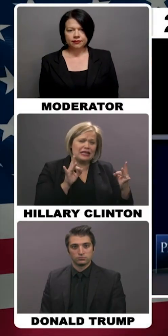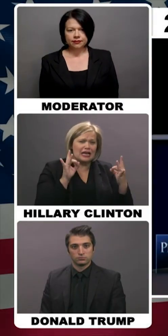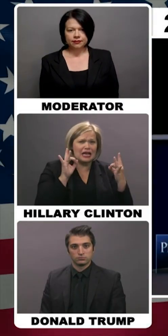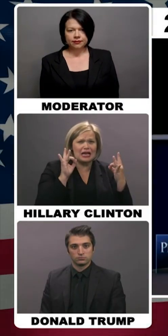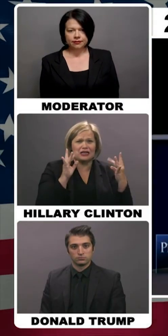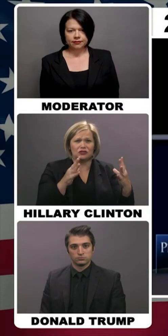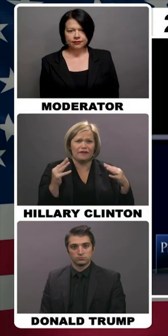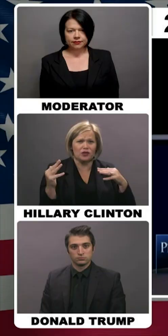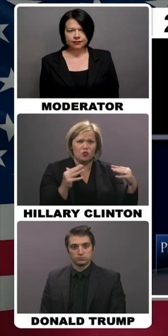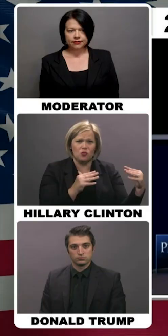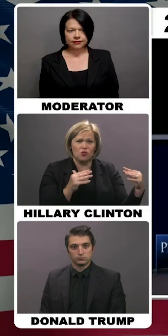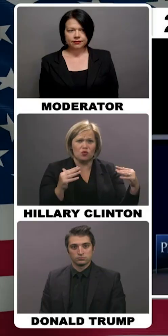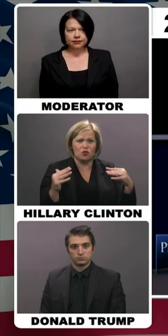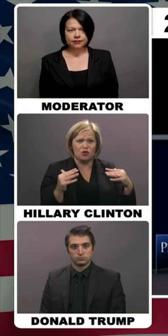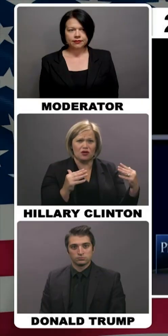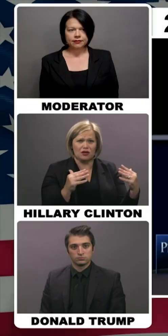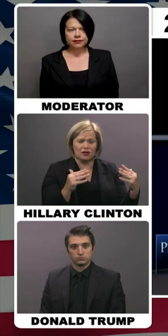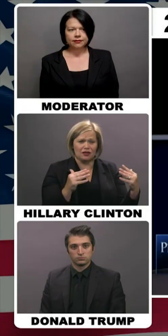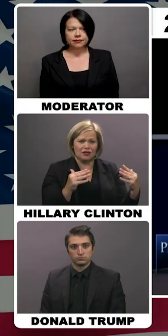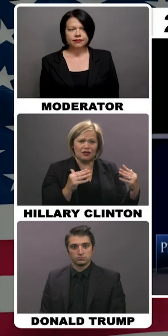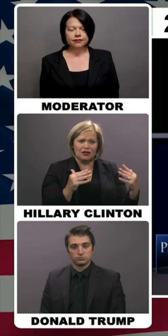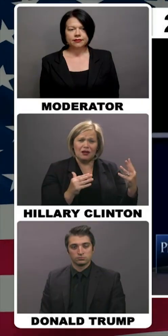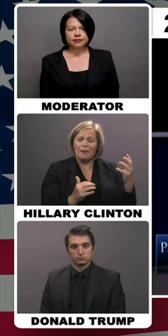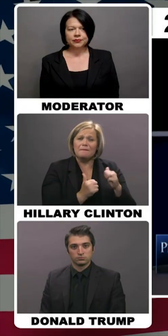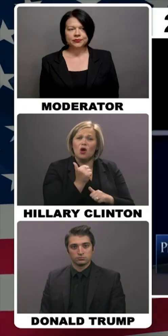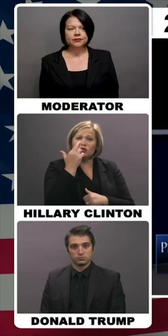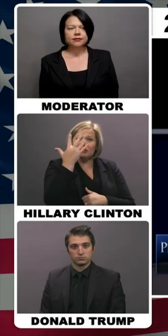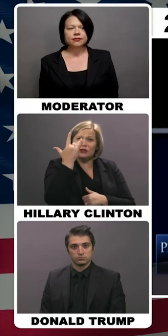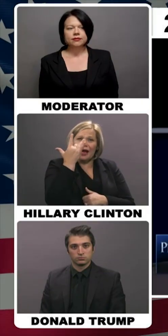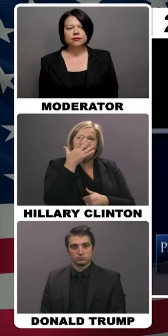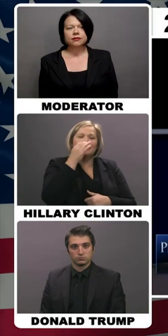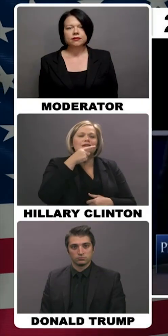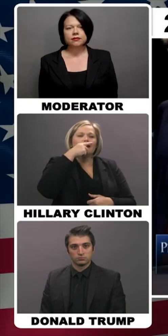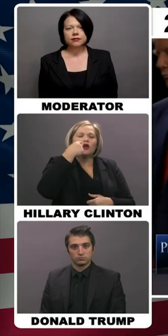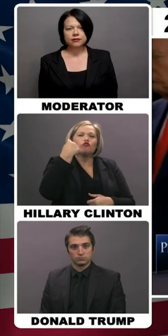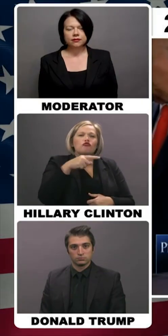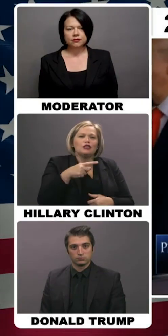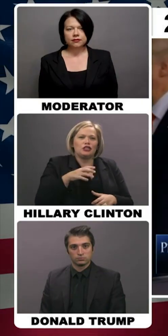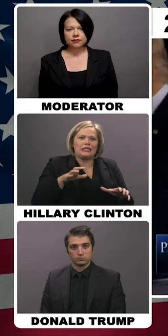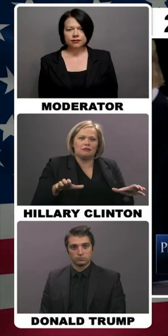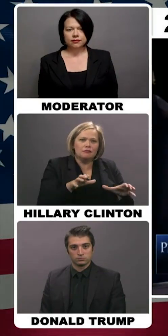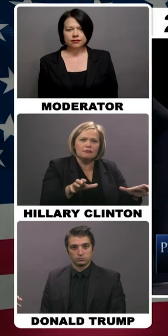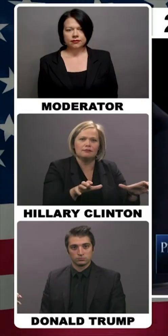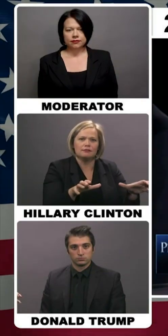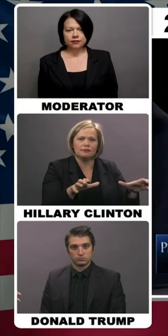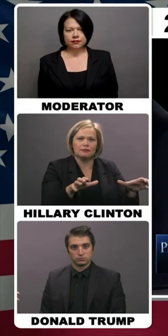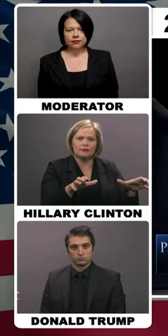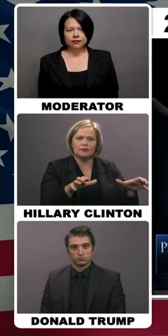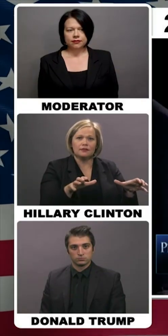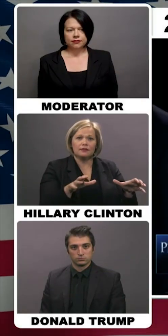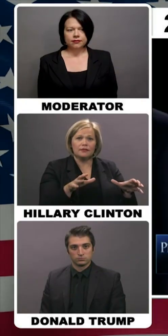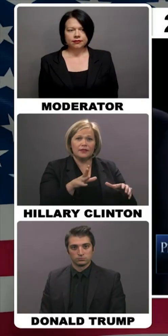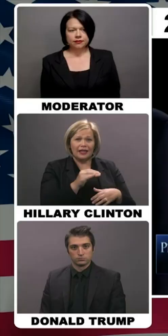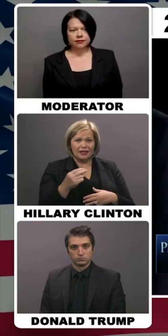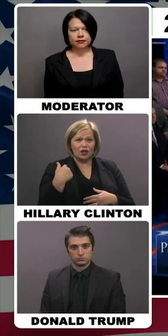war, largely, I believe, because of Russian aggression. And we need to do our part.